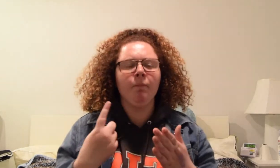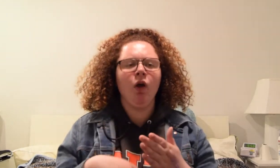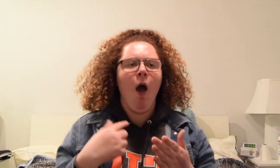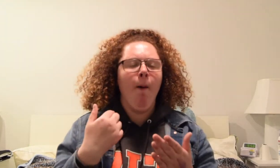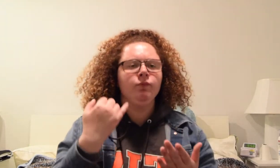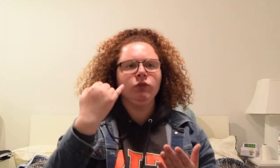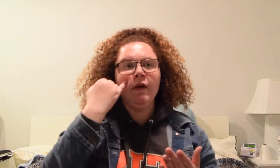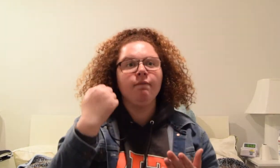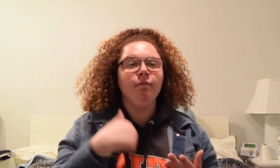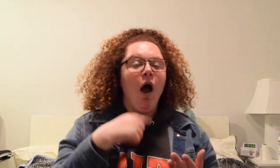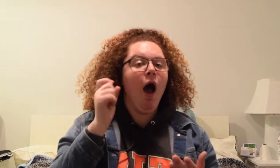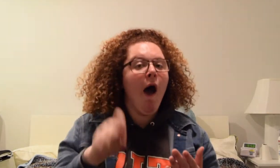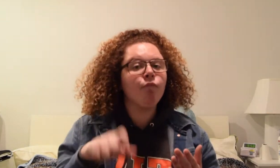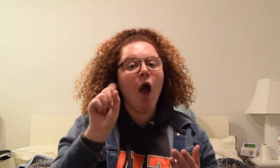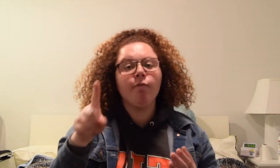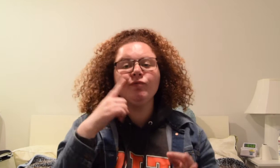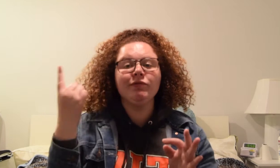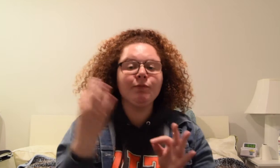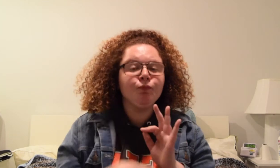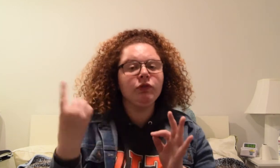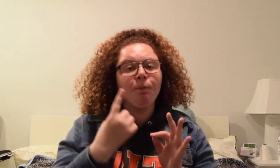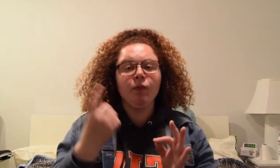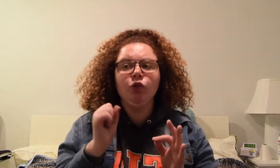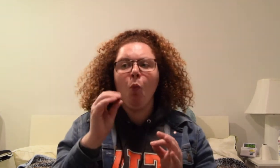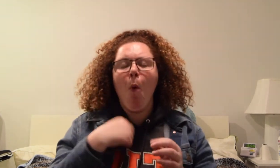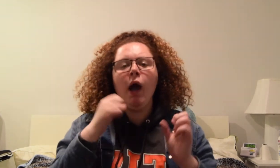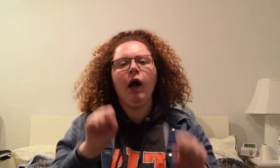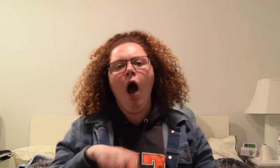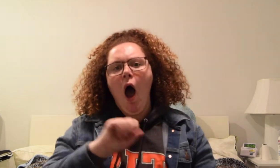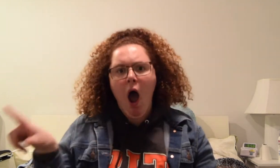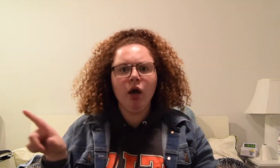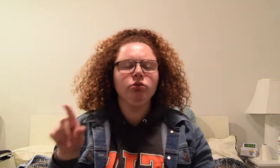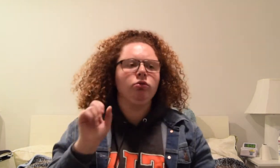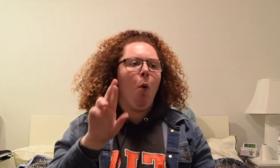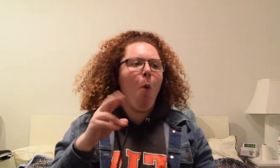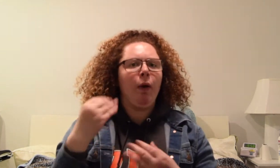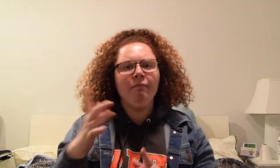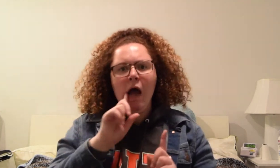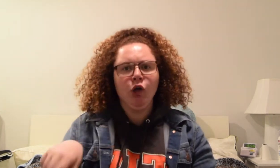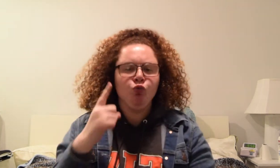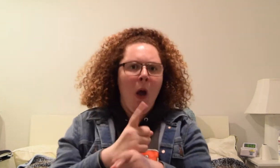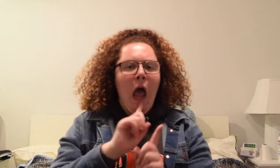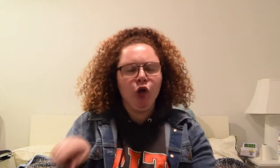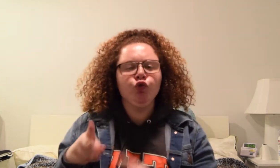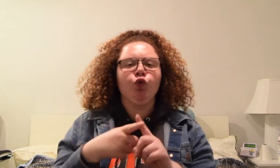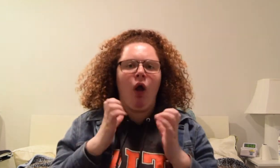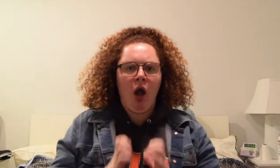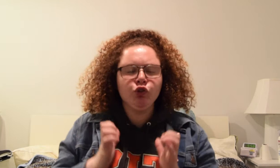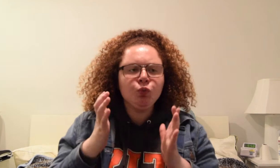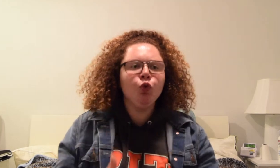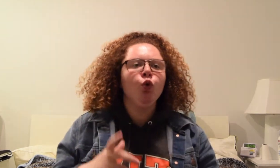Sometimes when I need to ask them for a simple thing so I could give the right answer to a customer